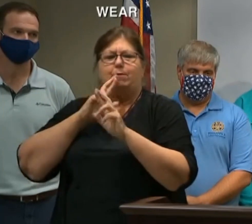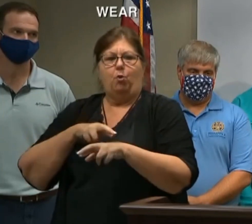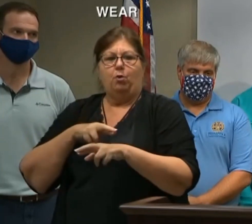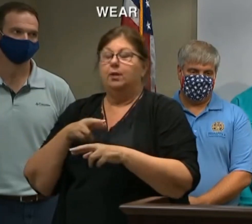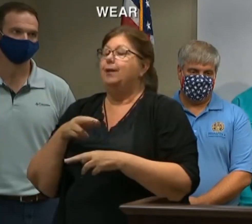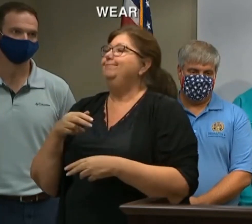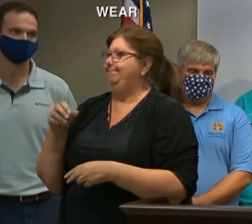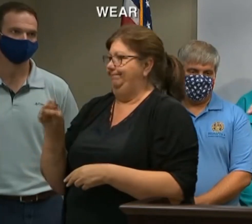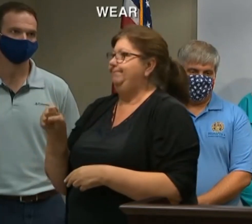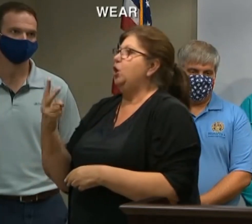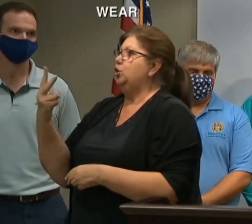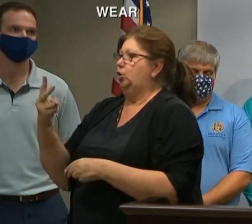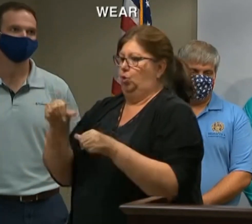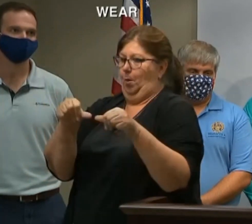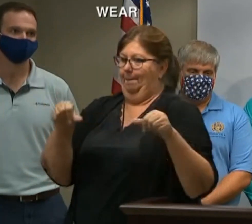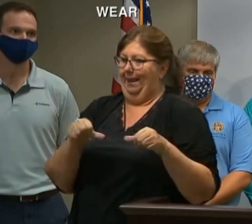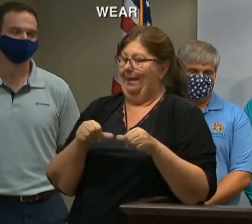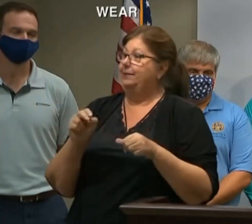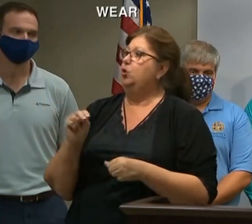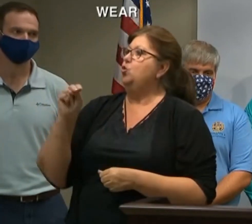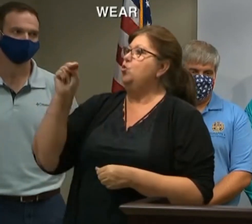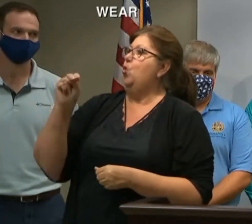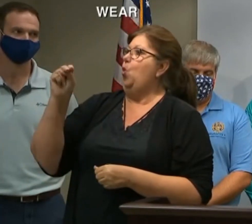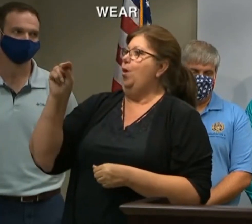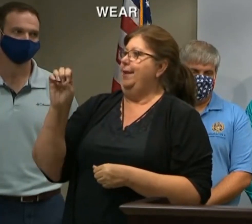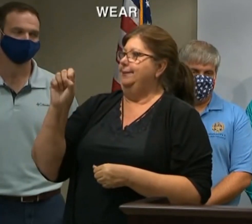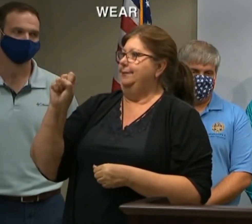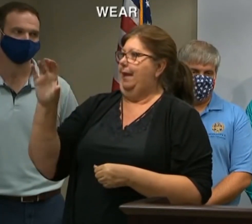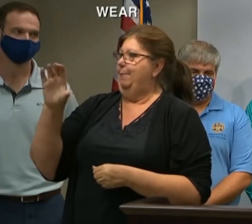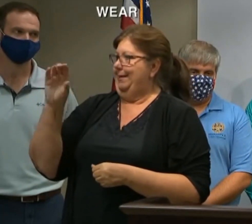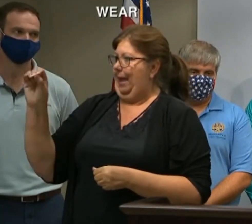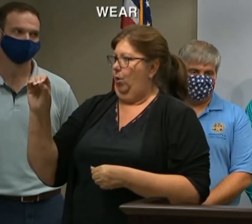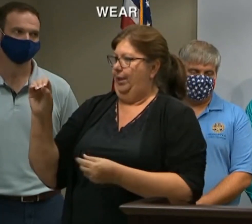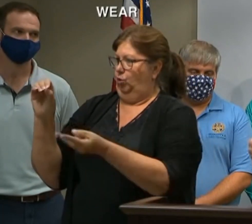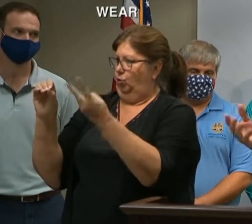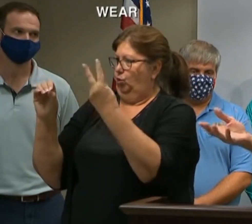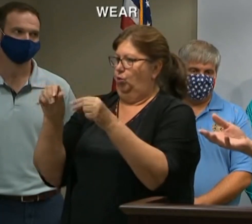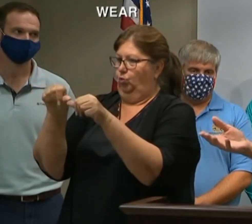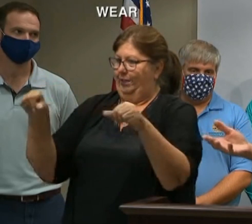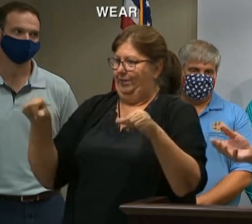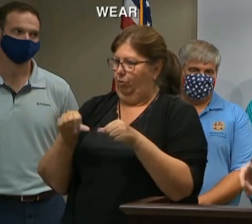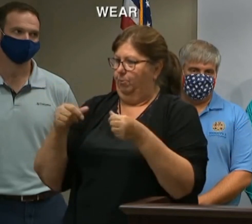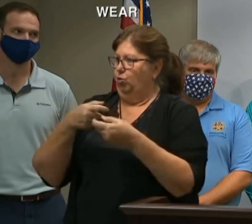sites actually in the north part of the county and what we're seeing rick is in obvious frustration